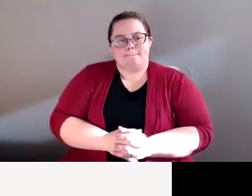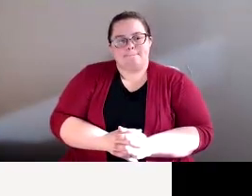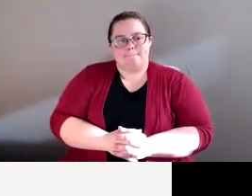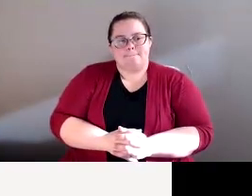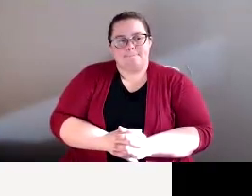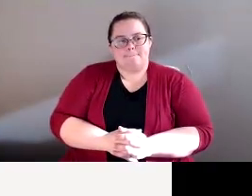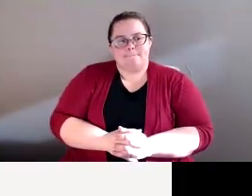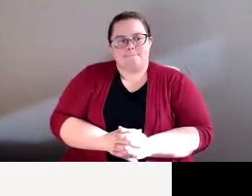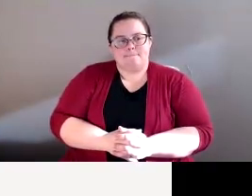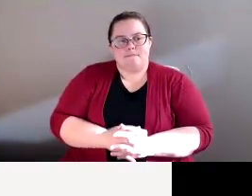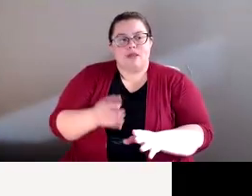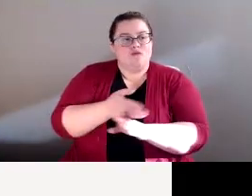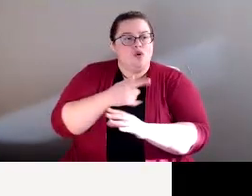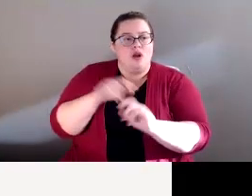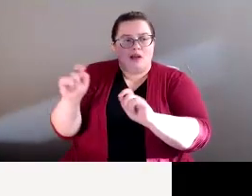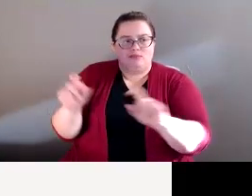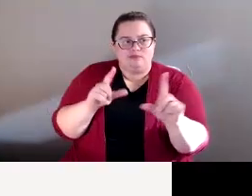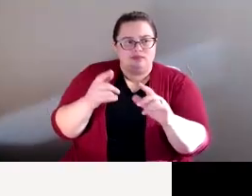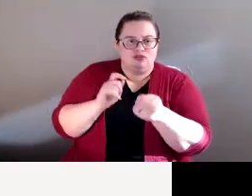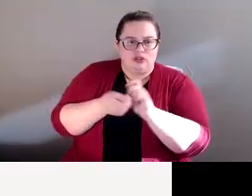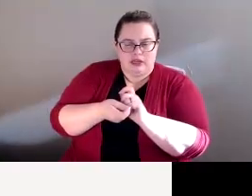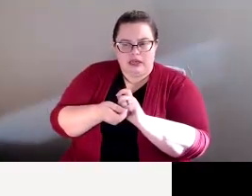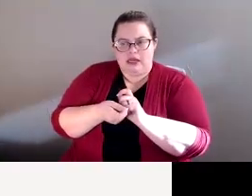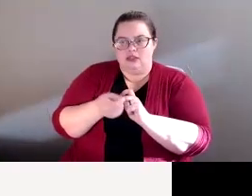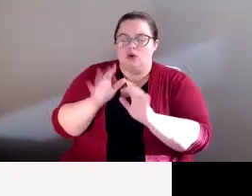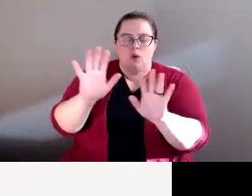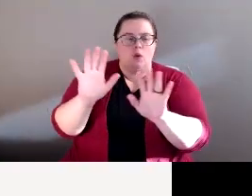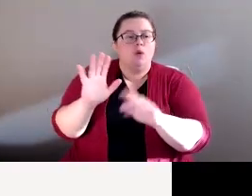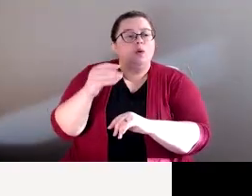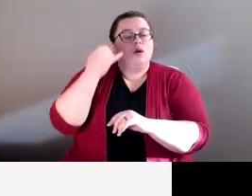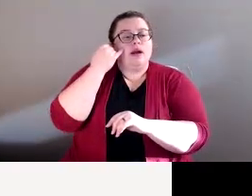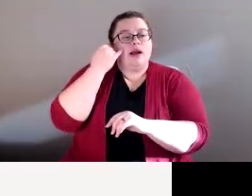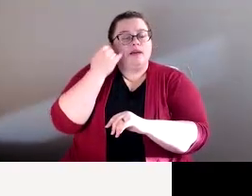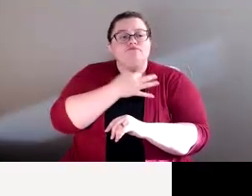Oh, and if anyone's interested, again next year, they're going to have their conference.